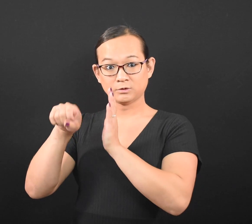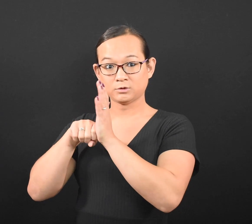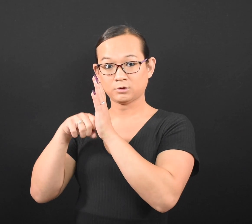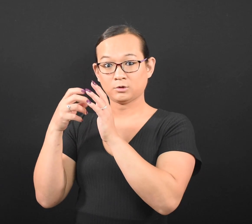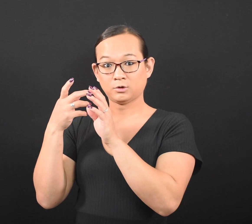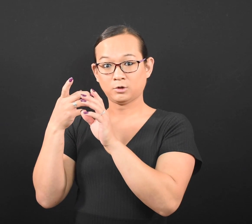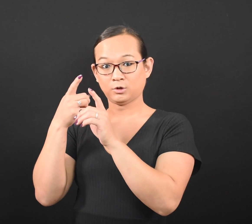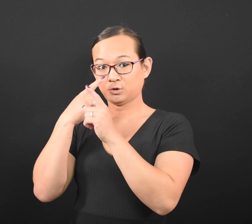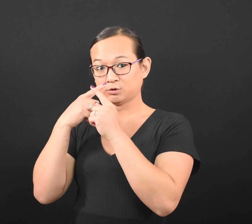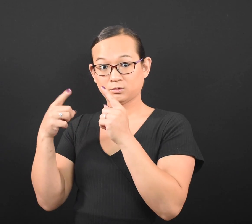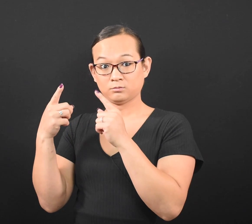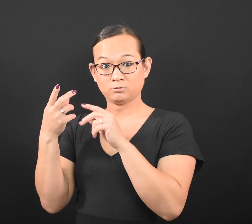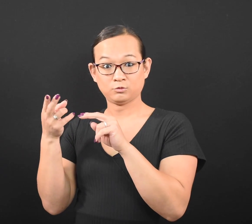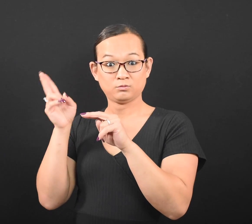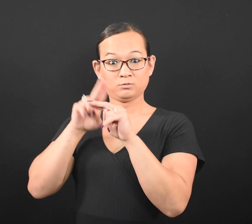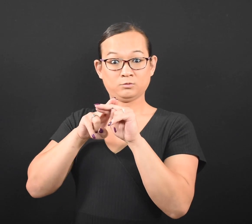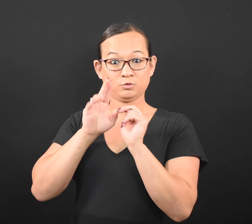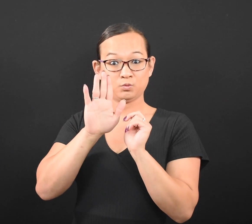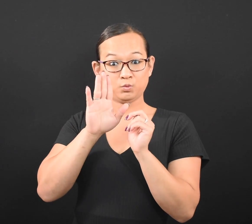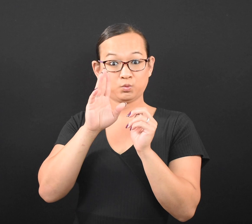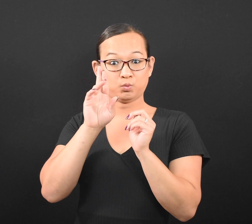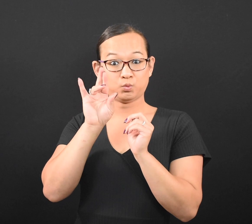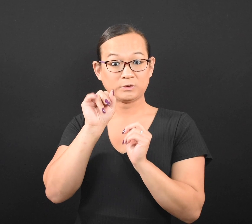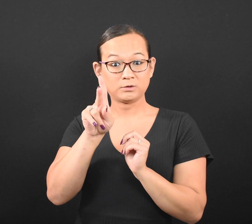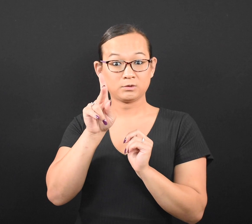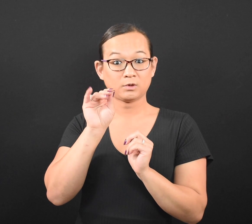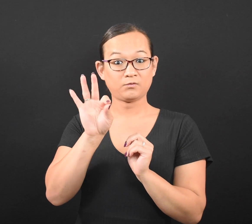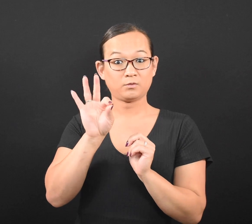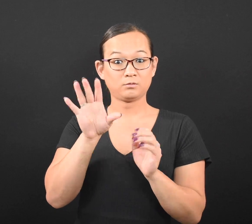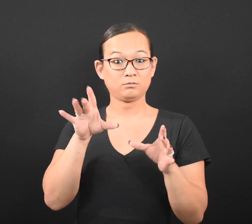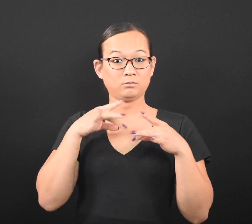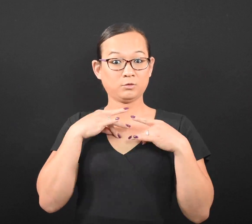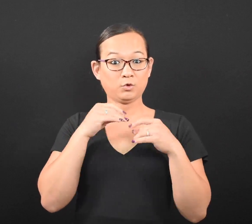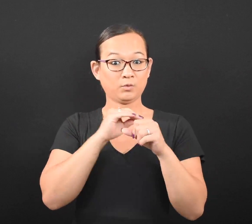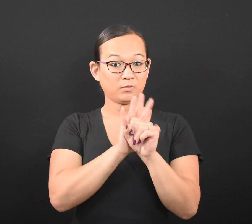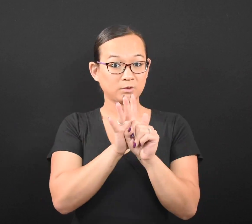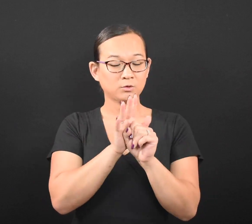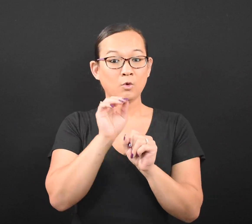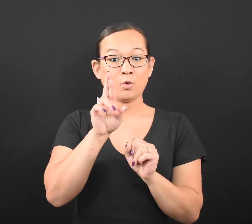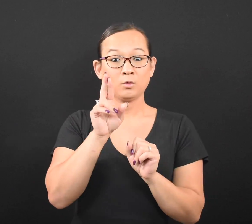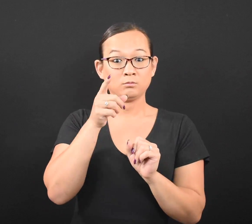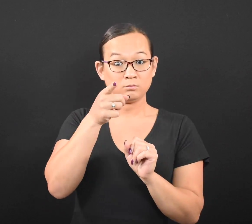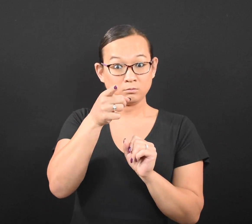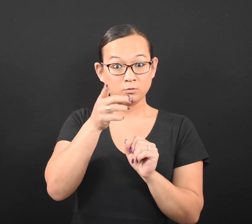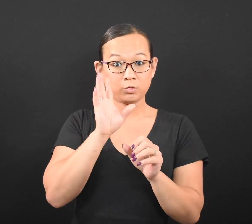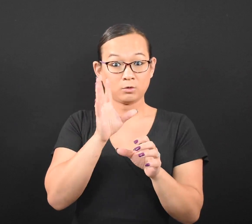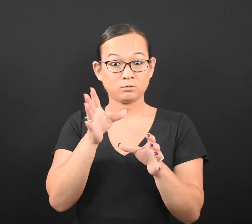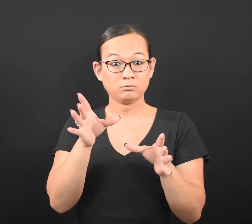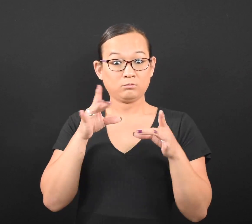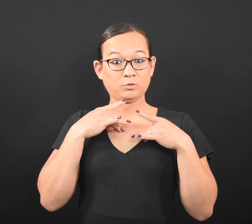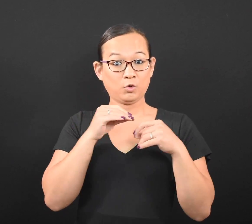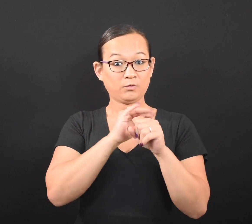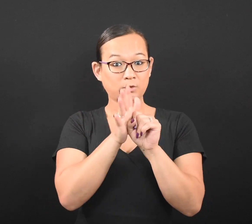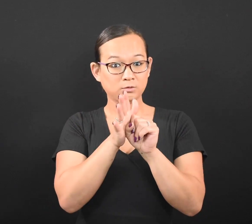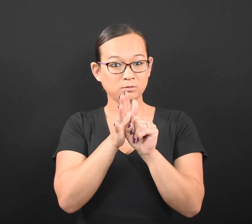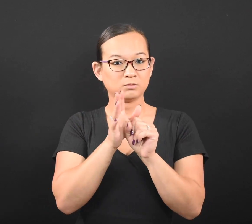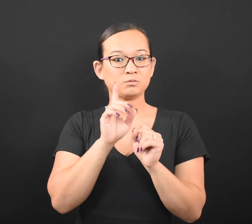Does having seasonal allergies increase my risk of contracting COVID-19 or having more severe symptoms if I do contract COVID-19?